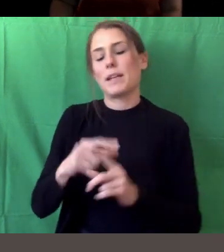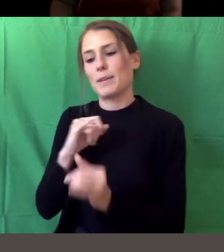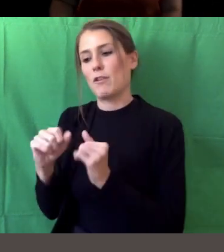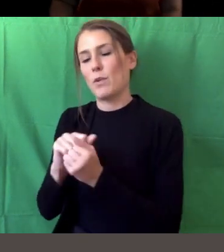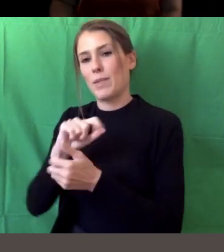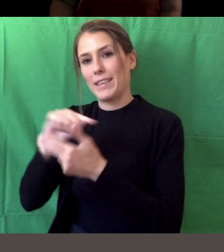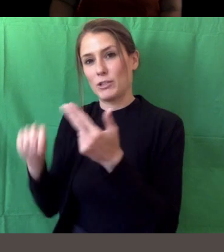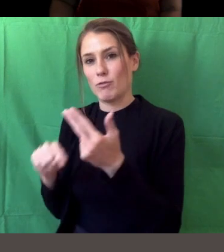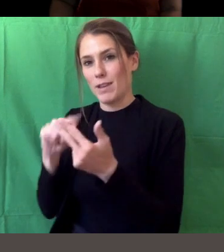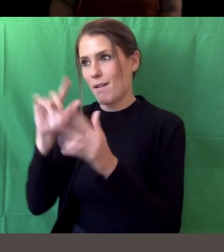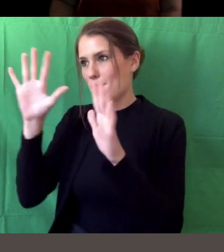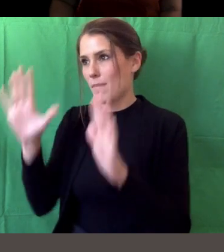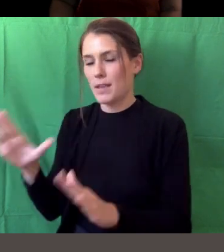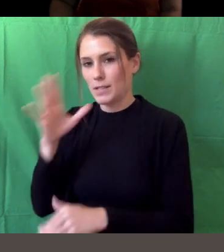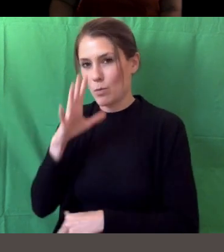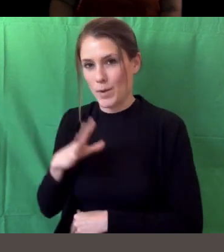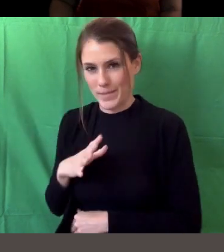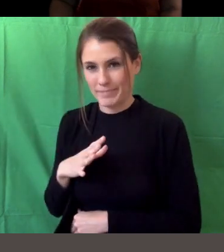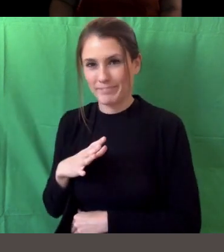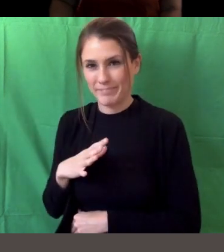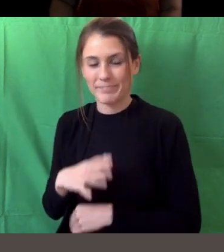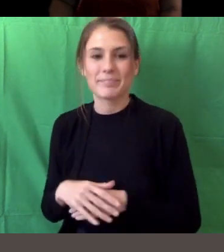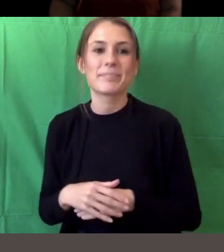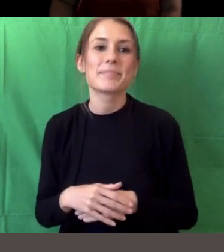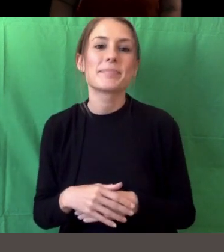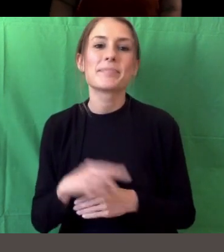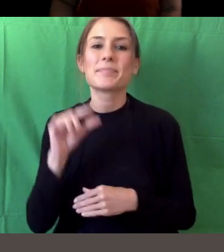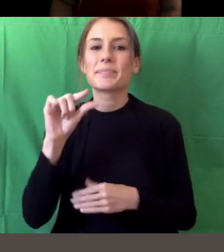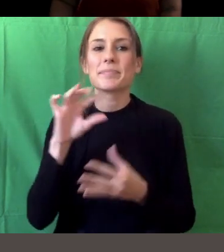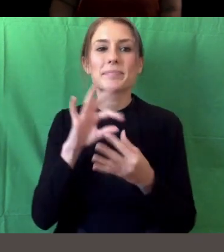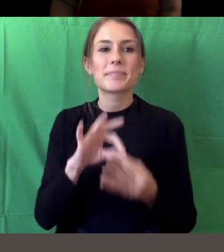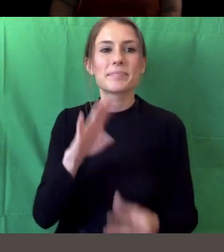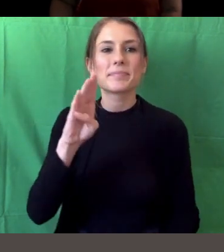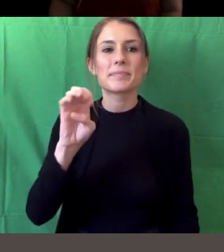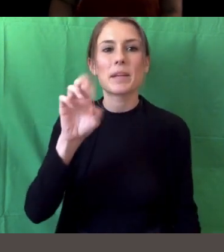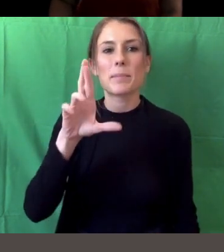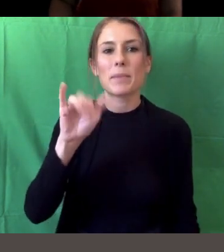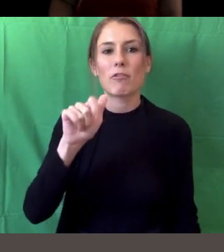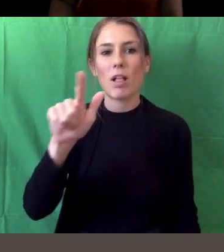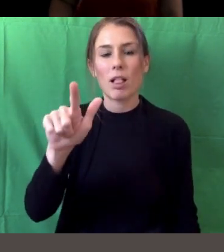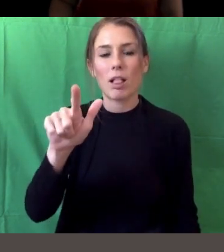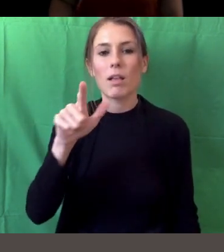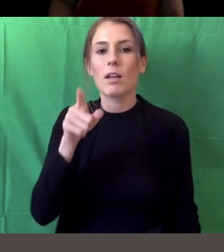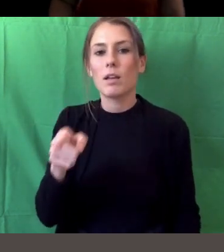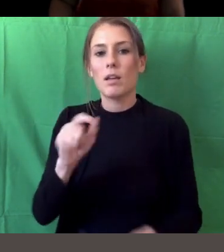with these three amazing women. So a little bit about Beryl.